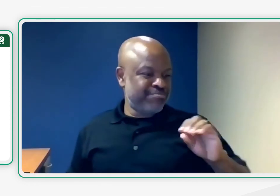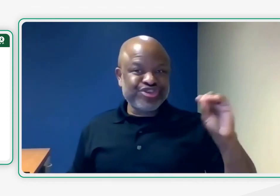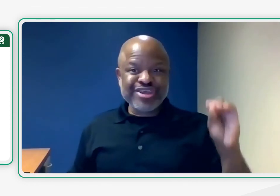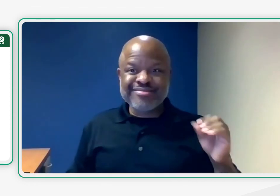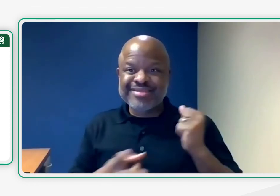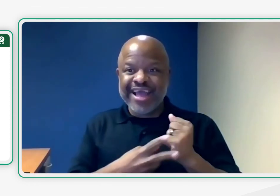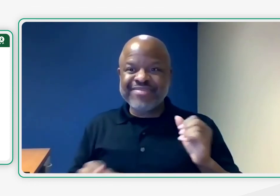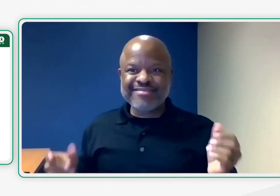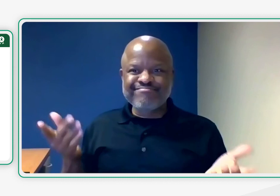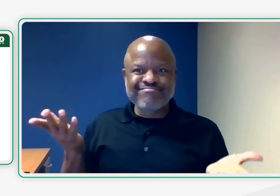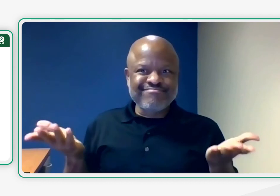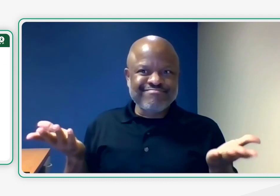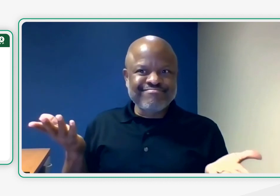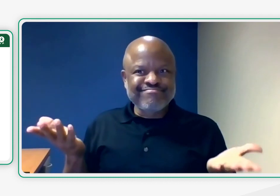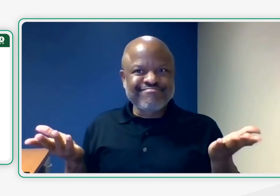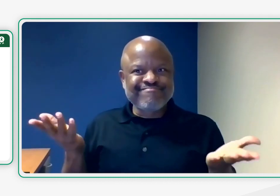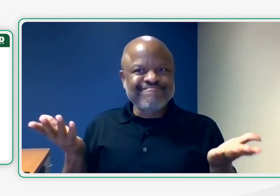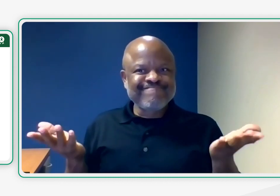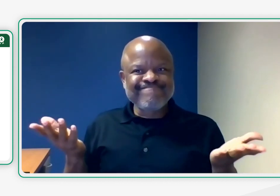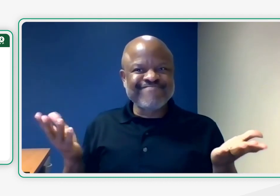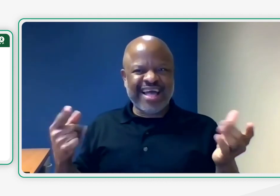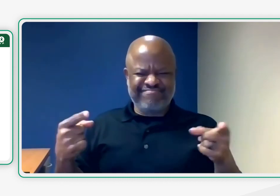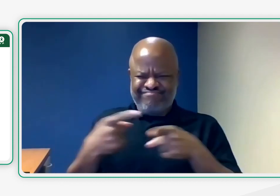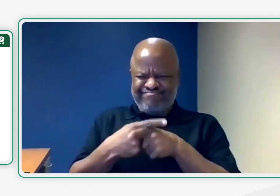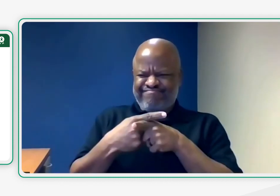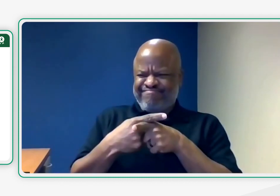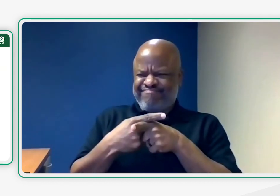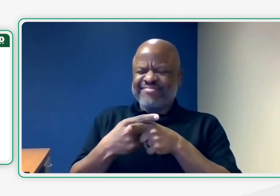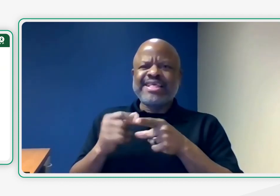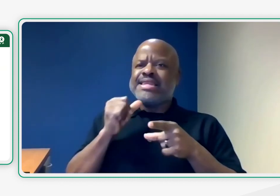So, you know, every month you're paying 20% interest on that card compared to the